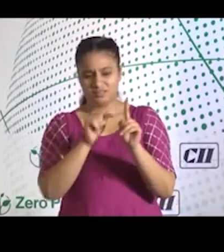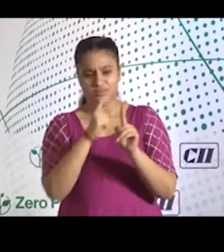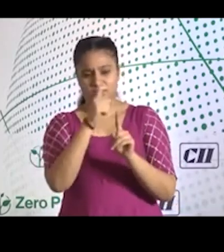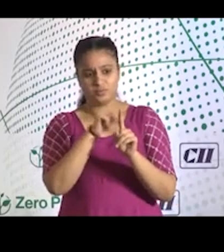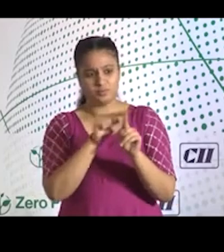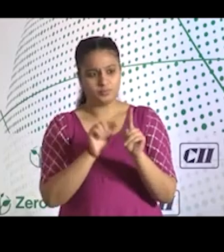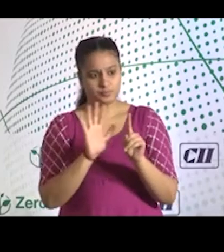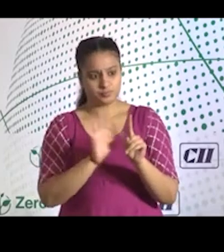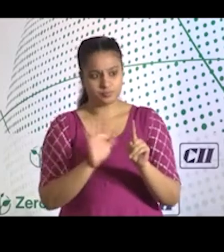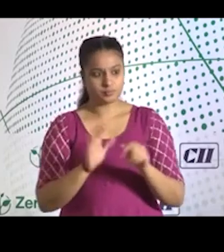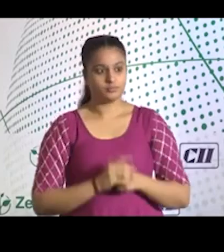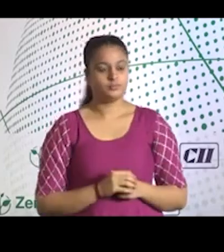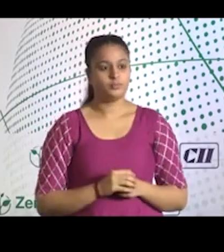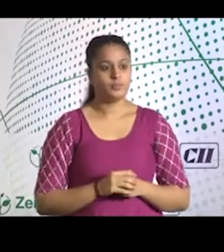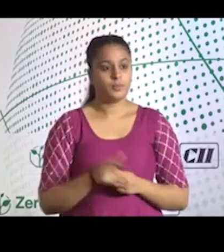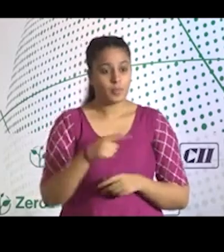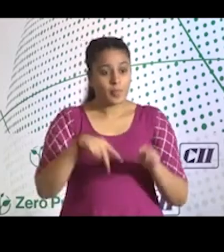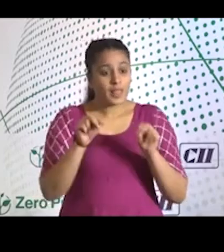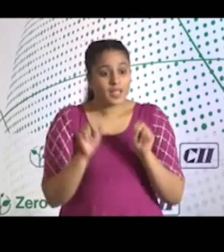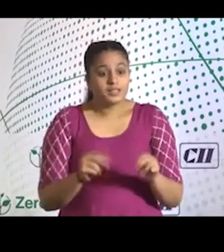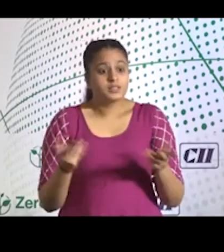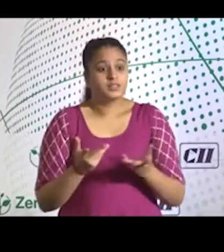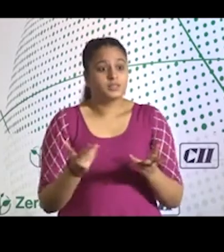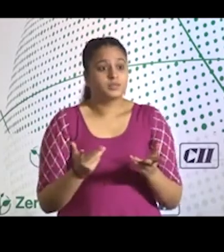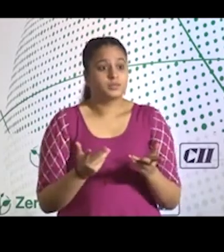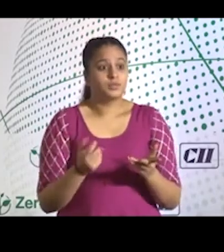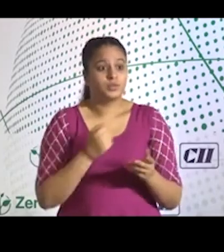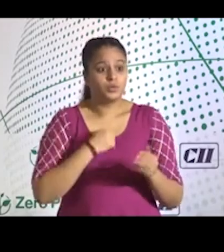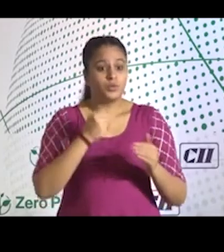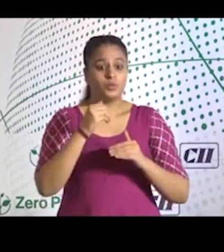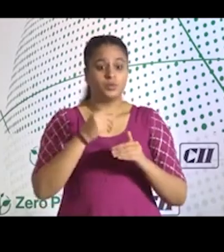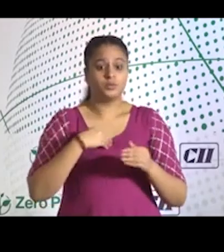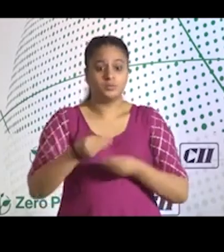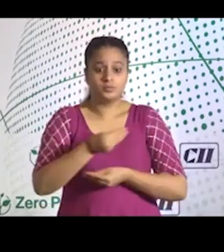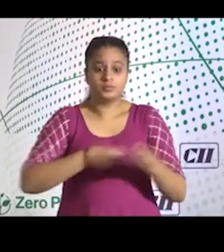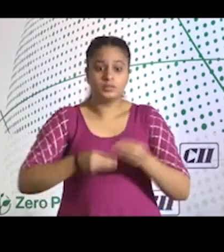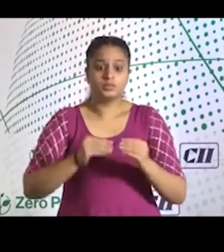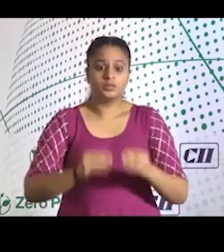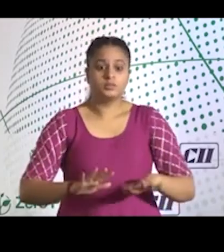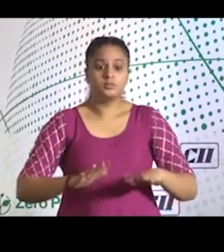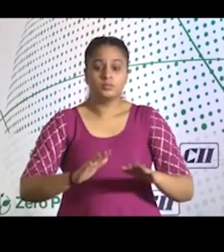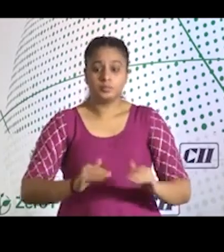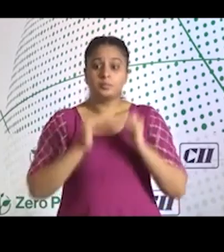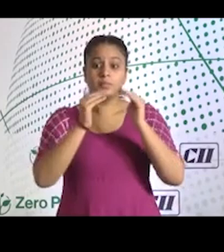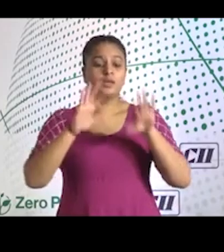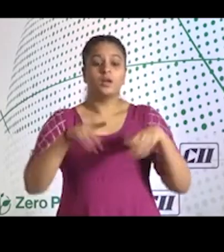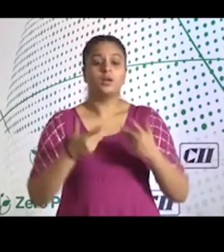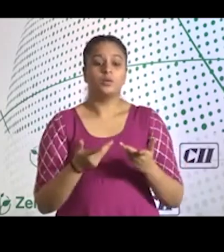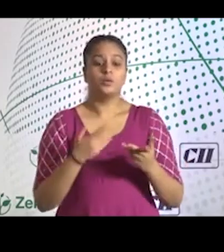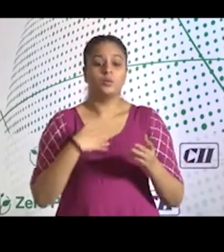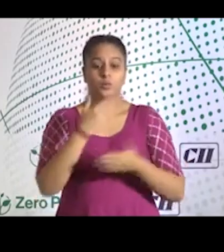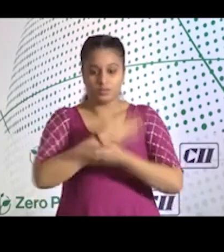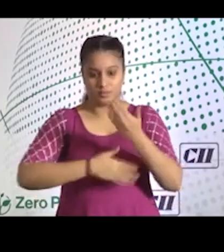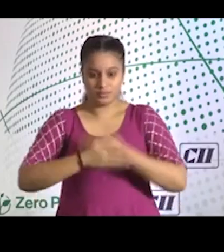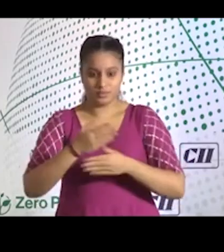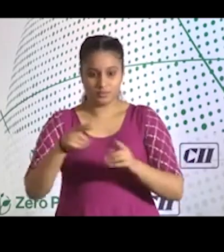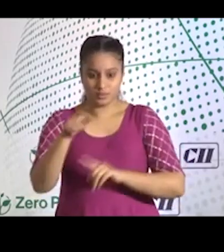we really need to build the business around the disabled people as well.